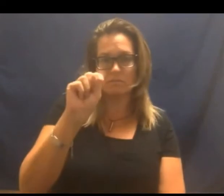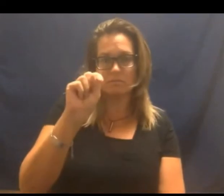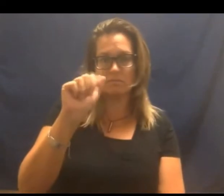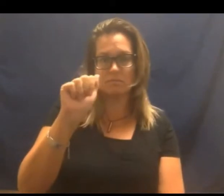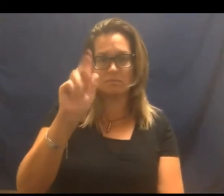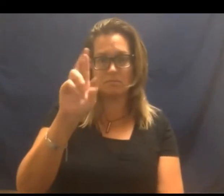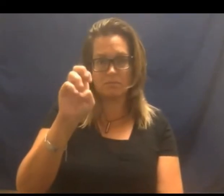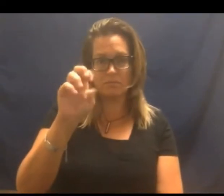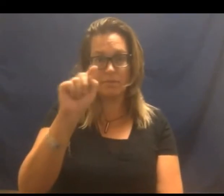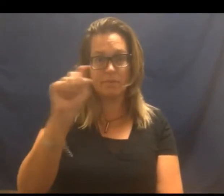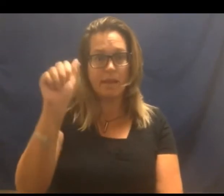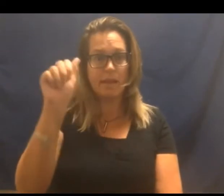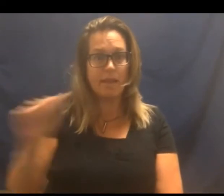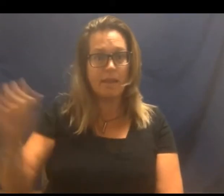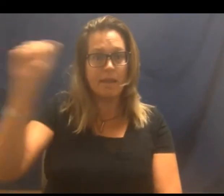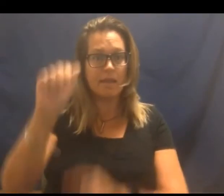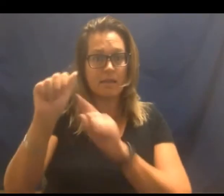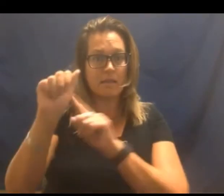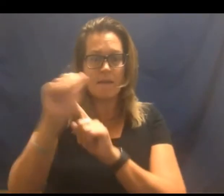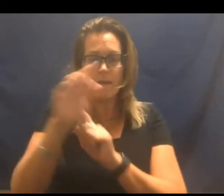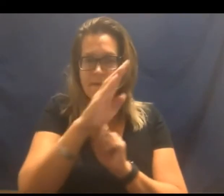would write it like this but you would never write stare and the @ symbol